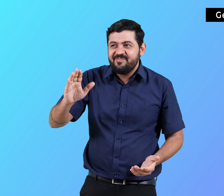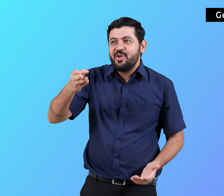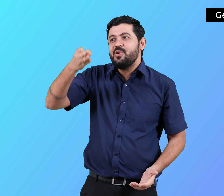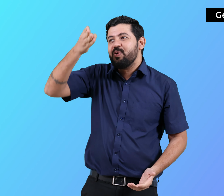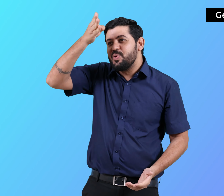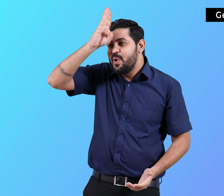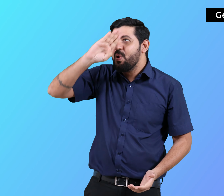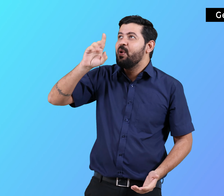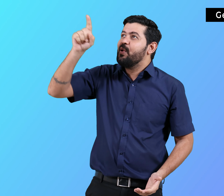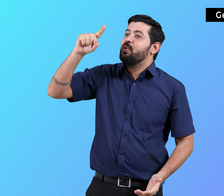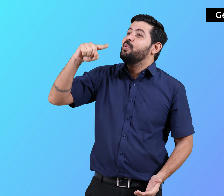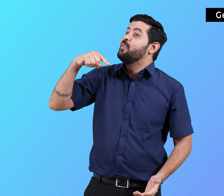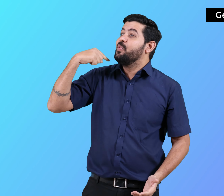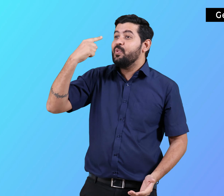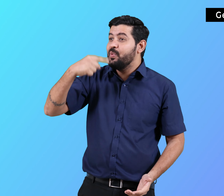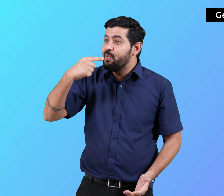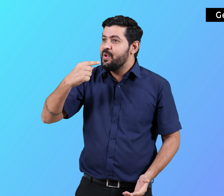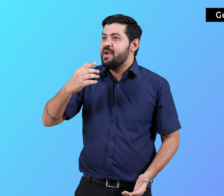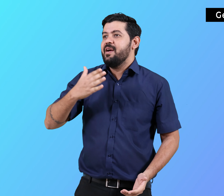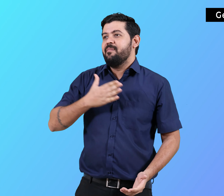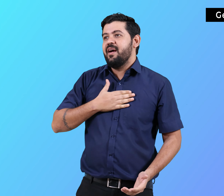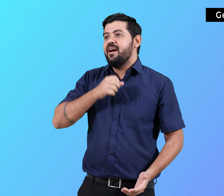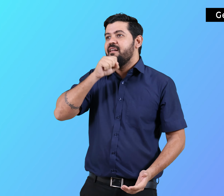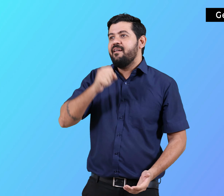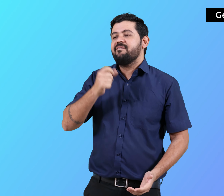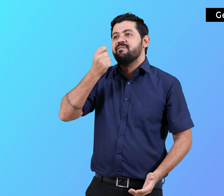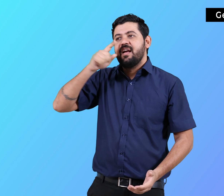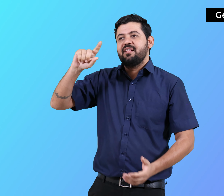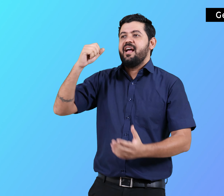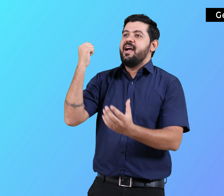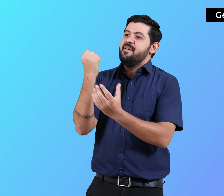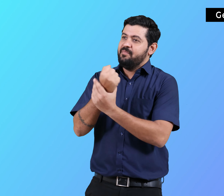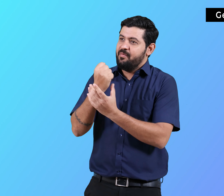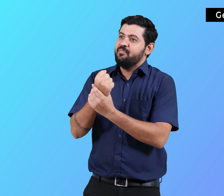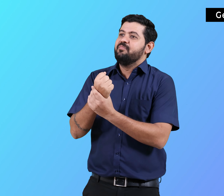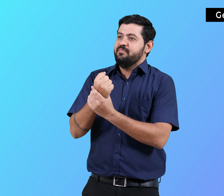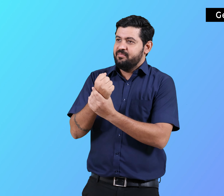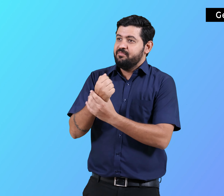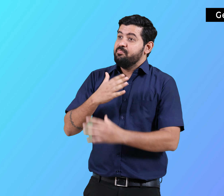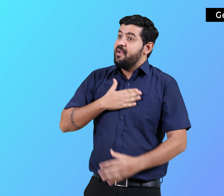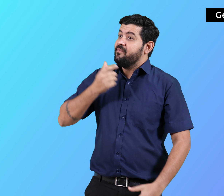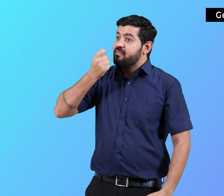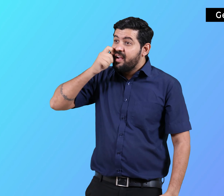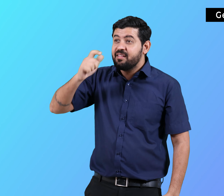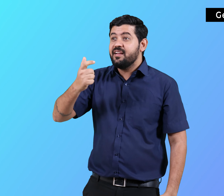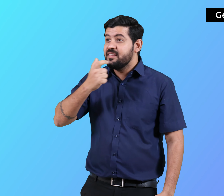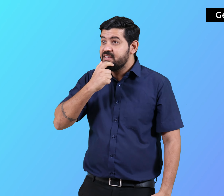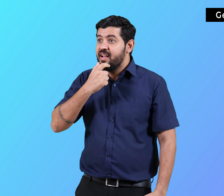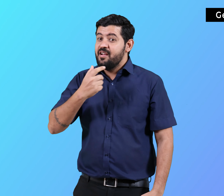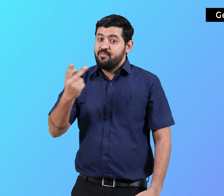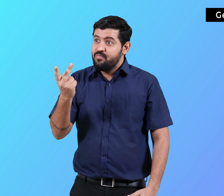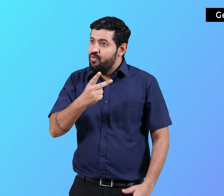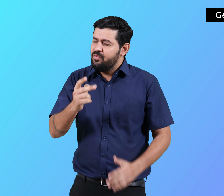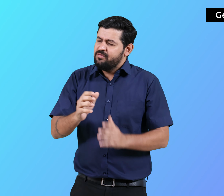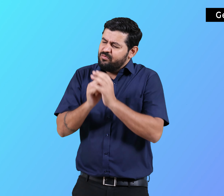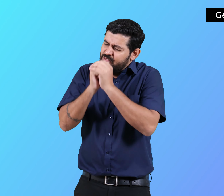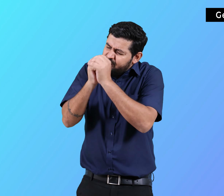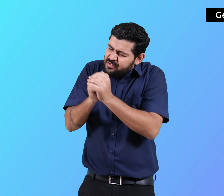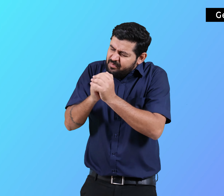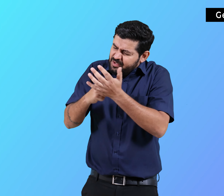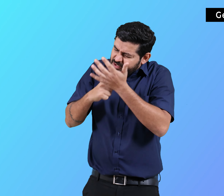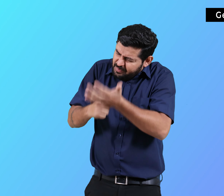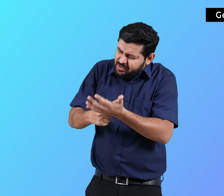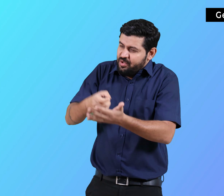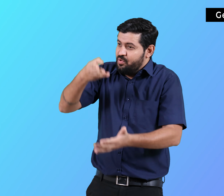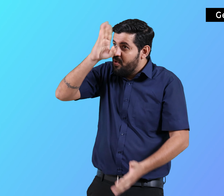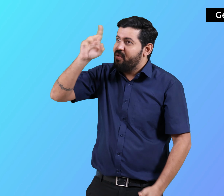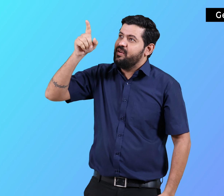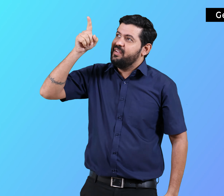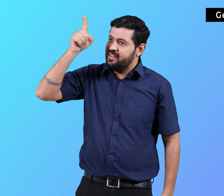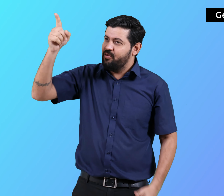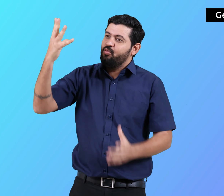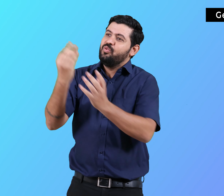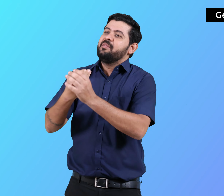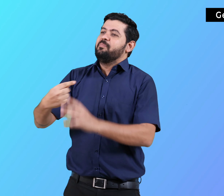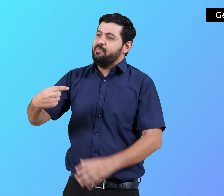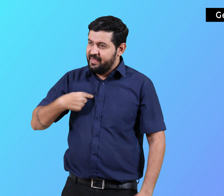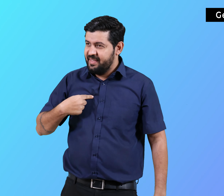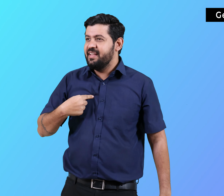But God was with me, the same God who was worshipped and feared by my father Isaac and my grandfather Abraham.